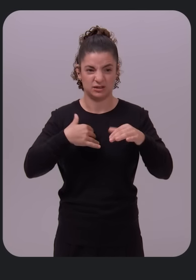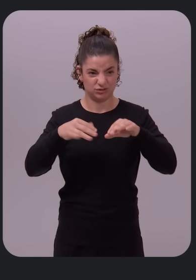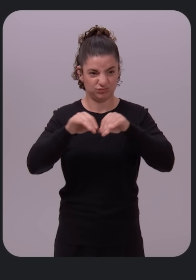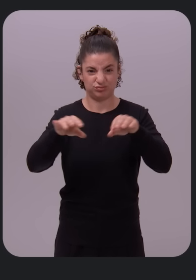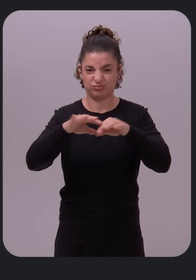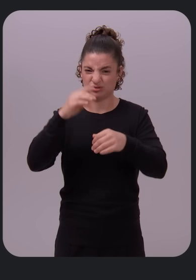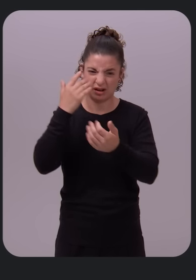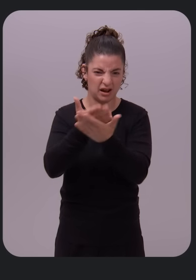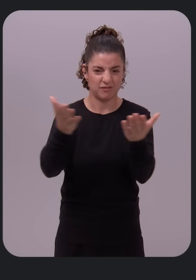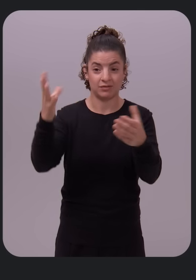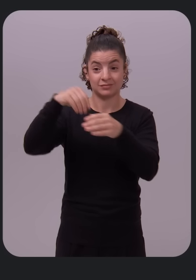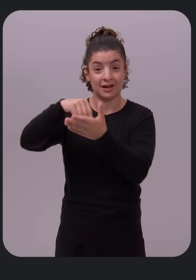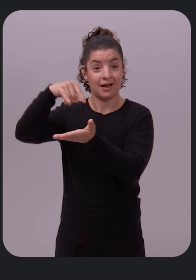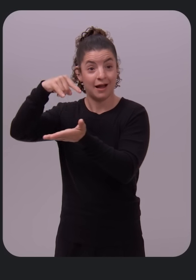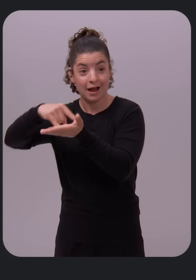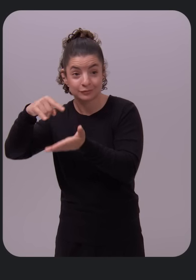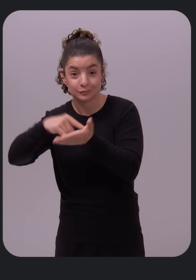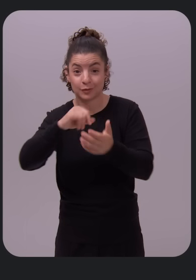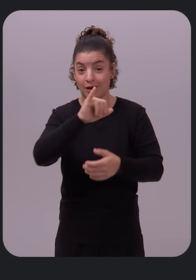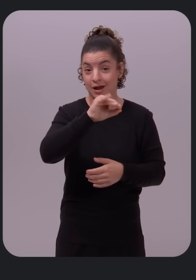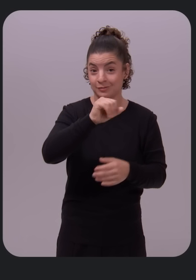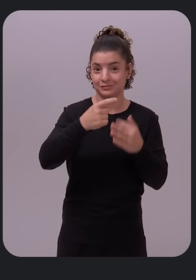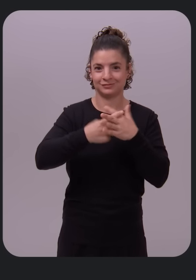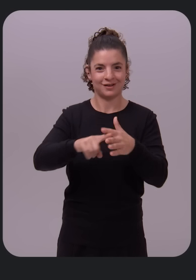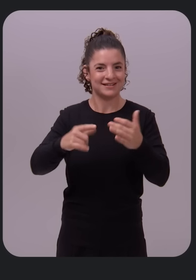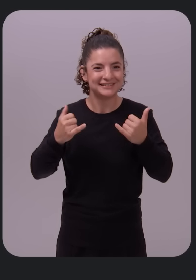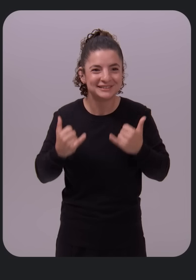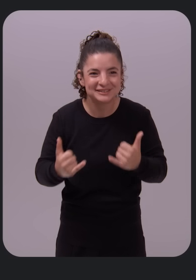on Android and iOS starting today.